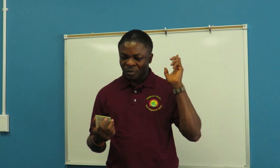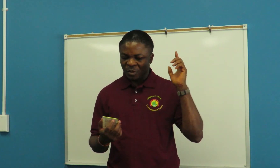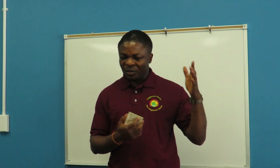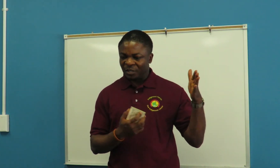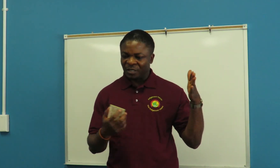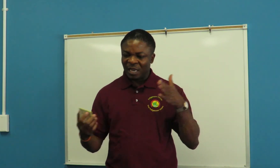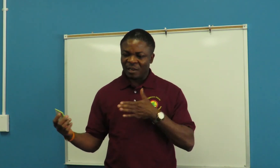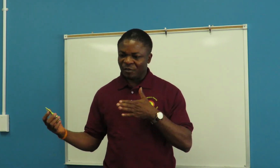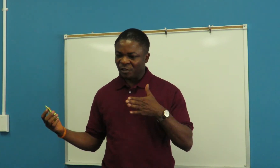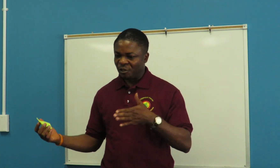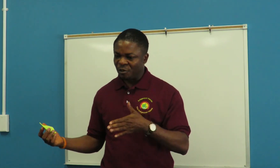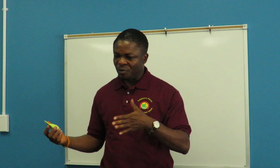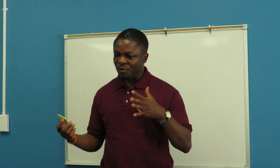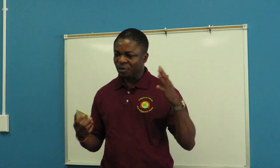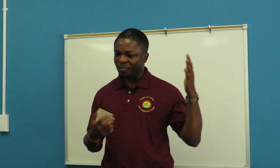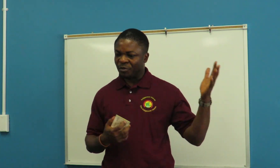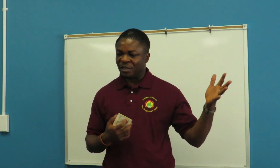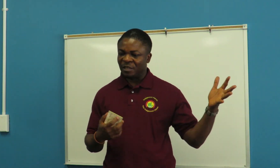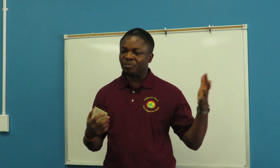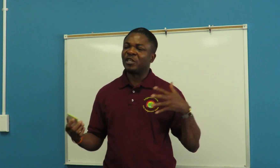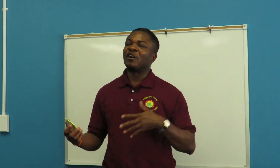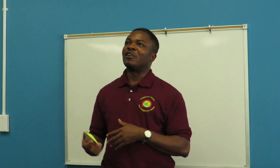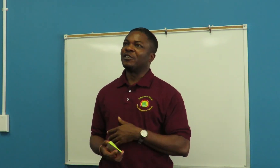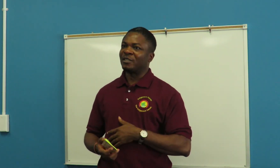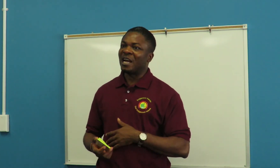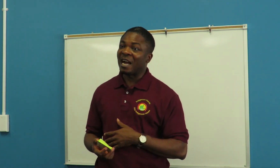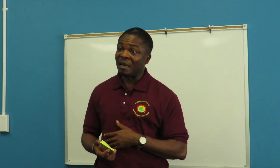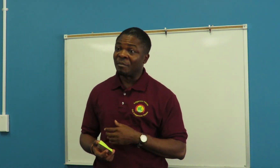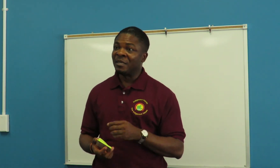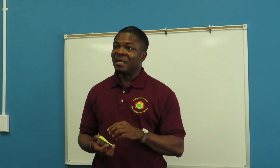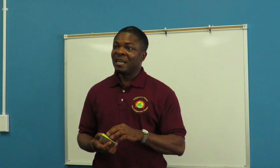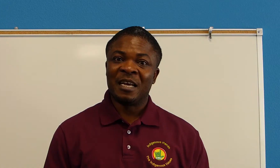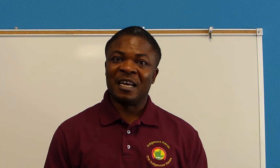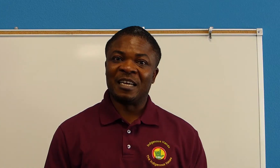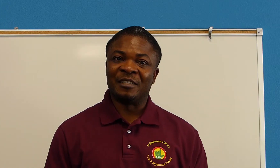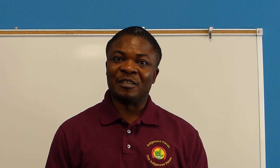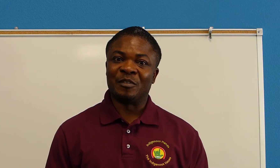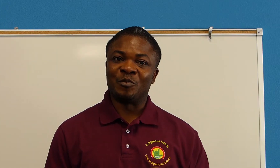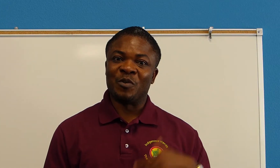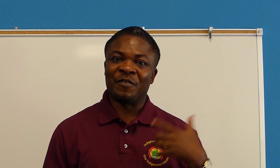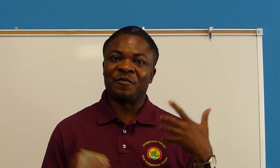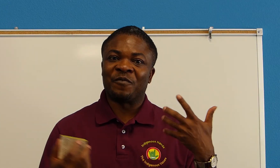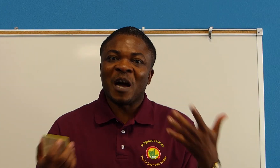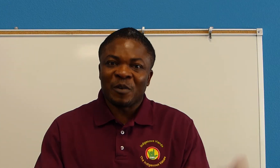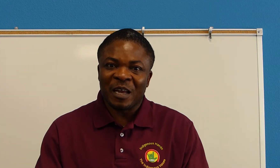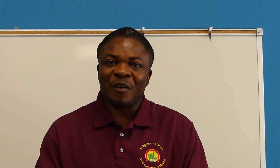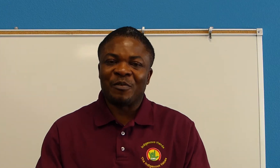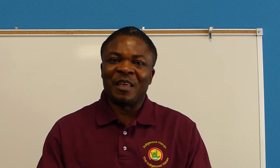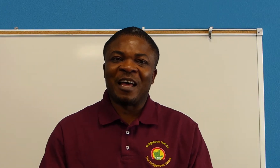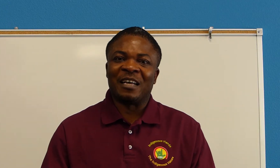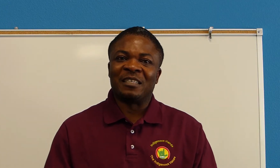the signed language use in the pre-colonial time and We found out that